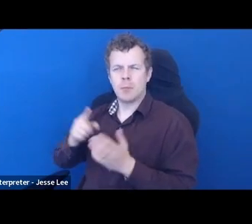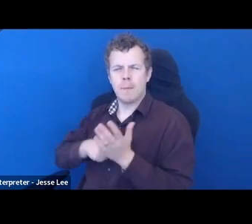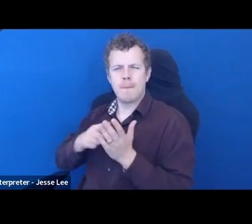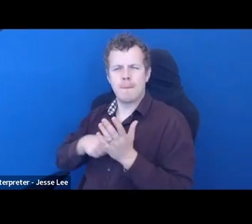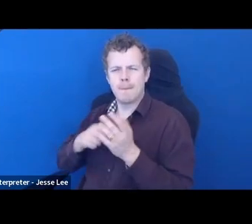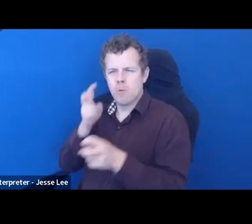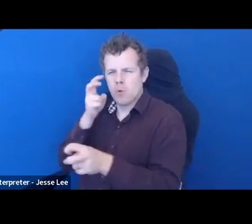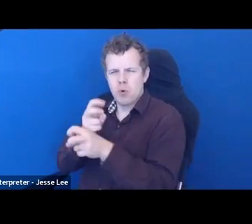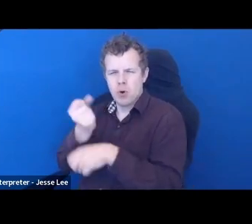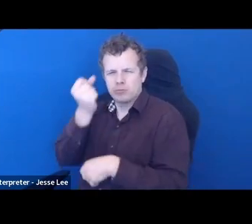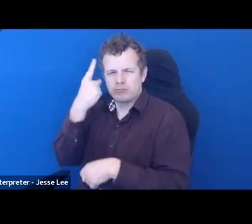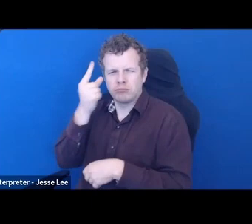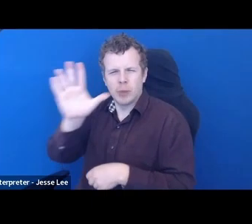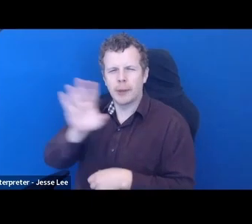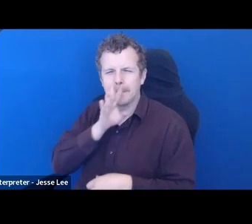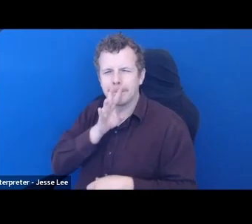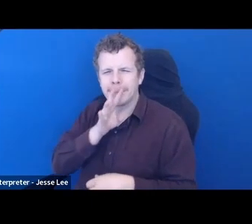and complex listening environments.